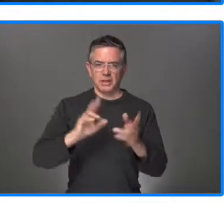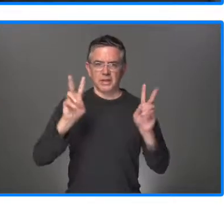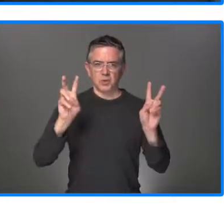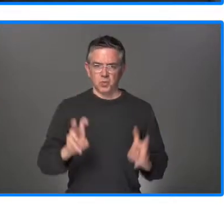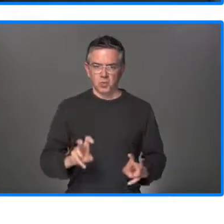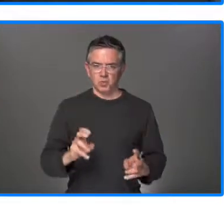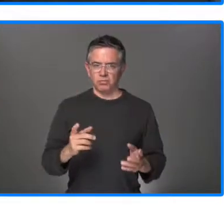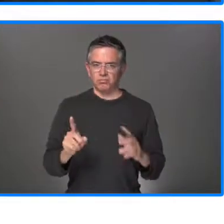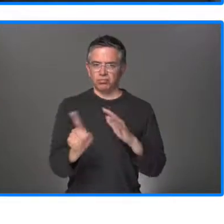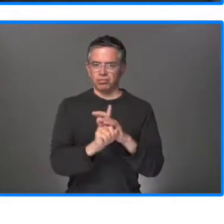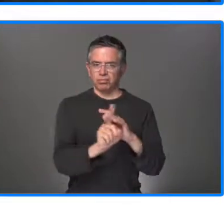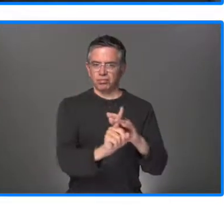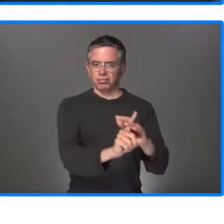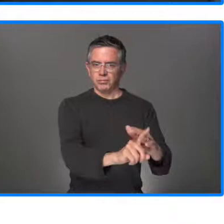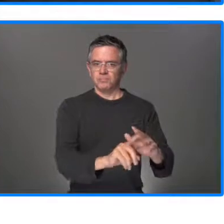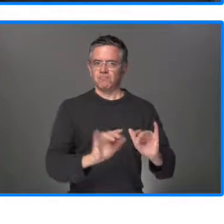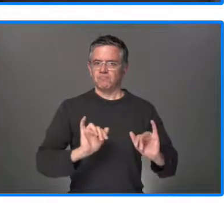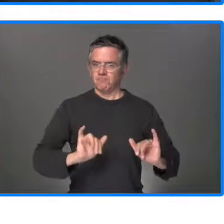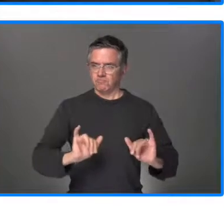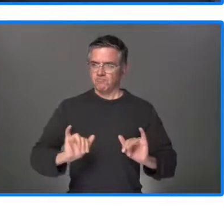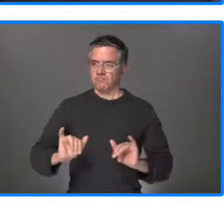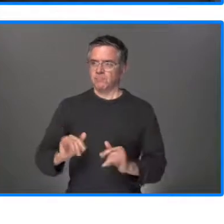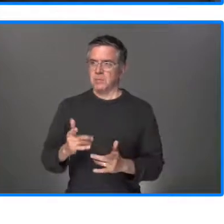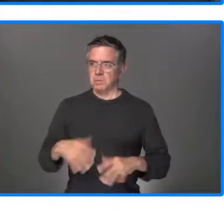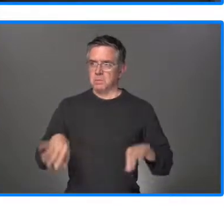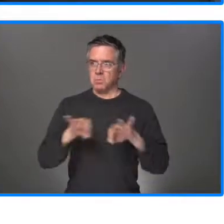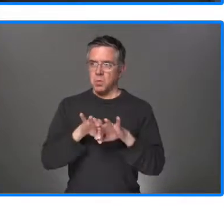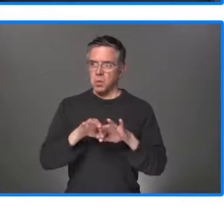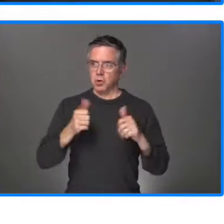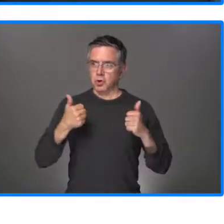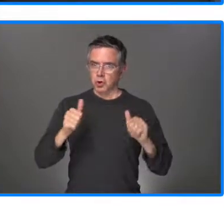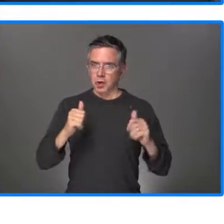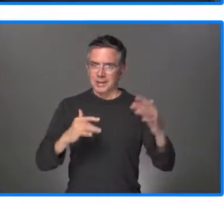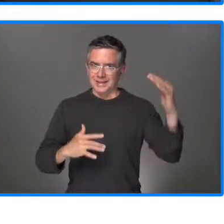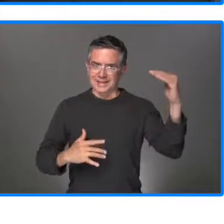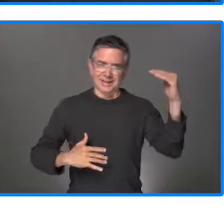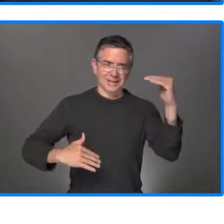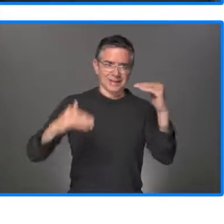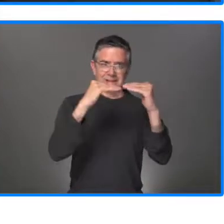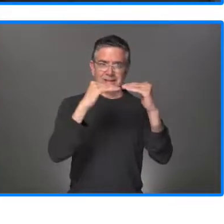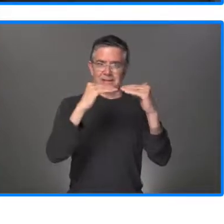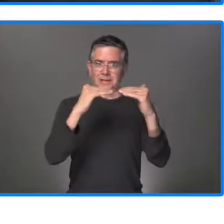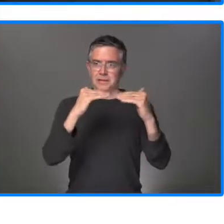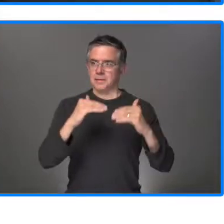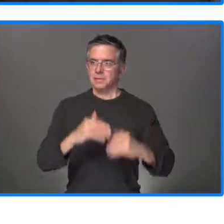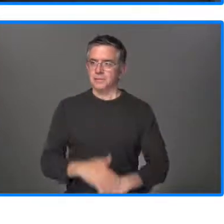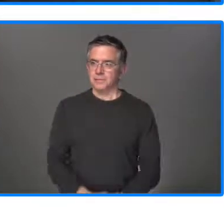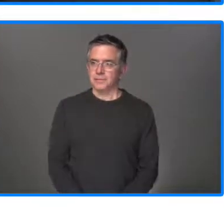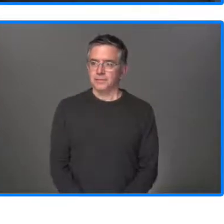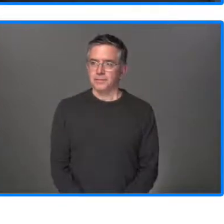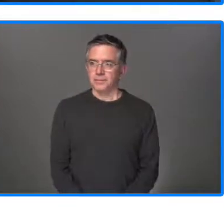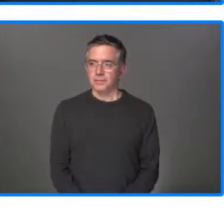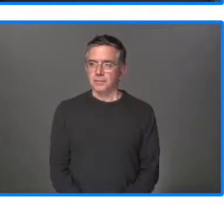and work to resolve inequities in vaccine access. What the data here tells us is that people of color